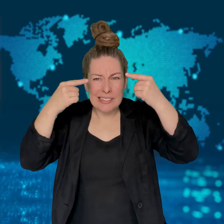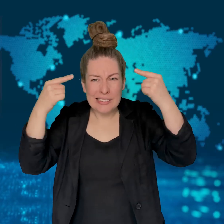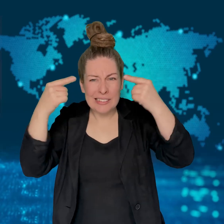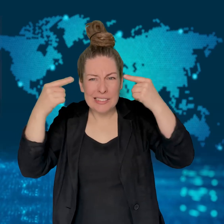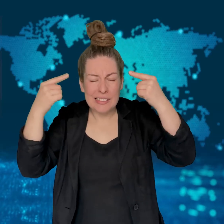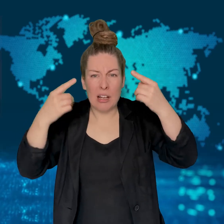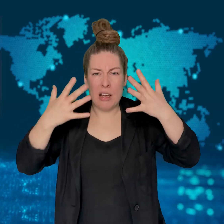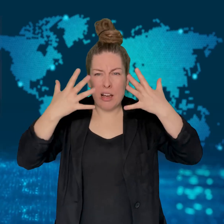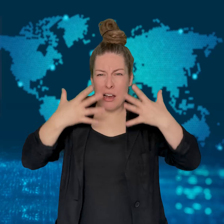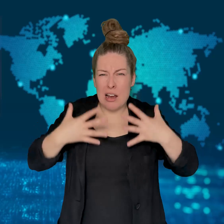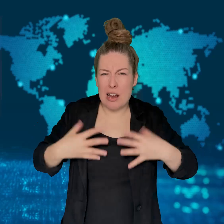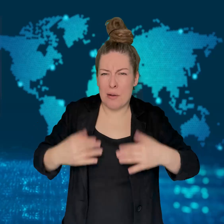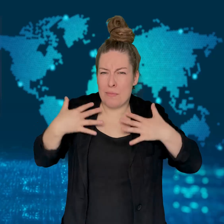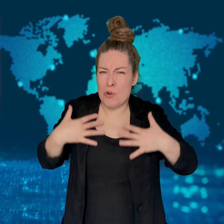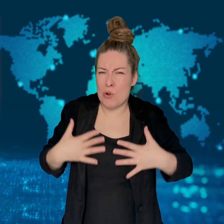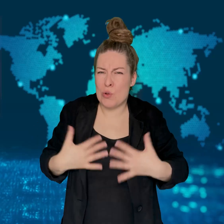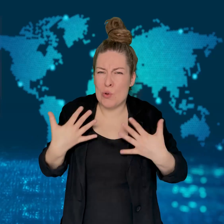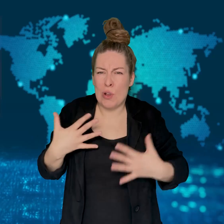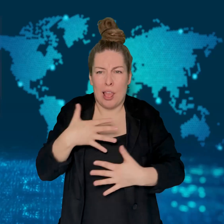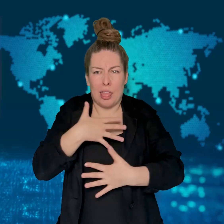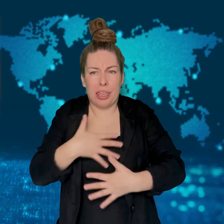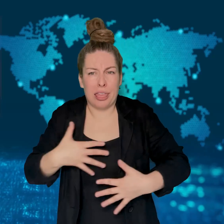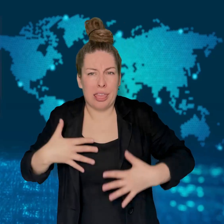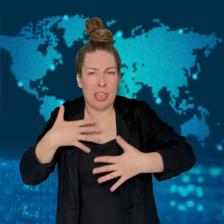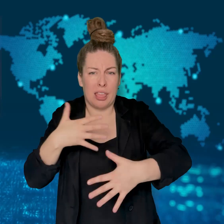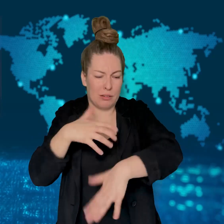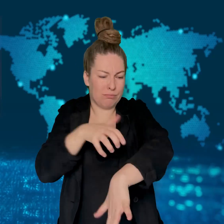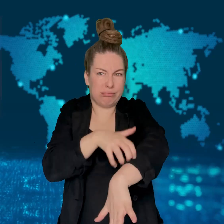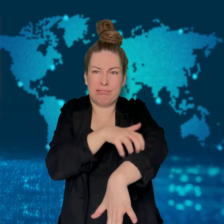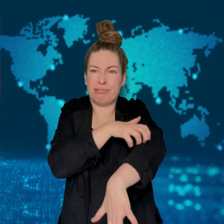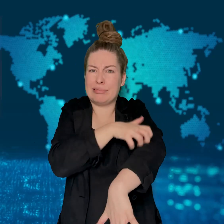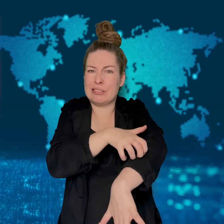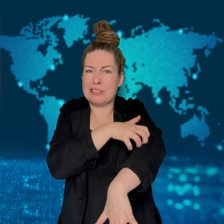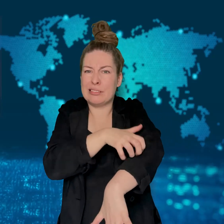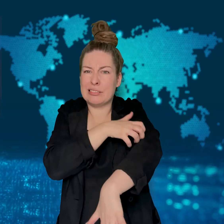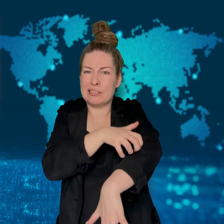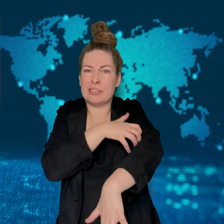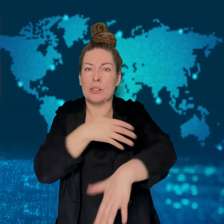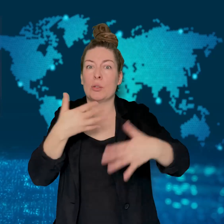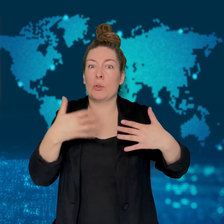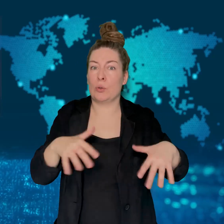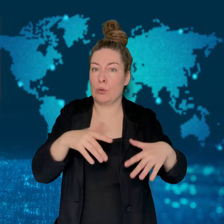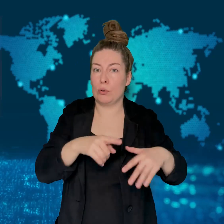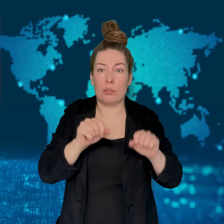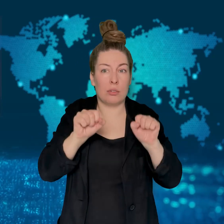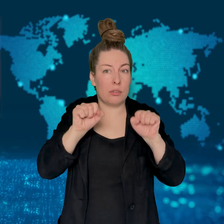It brings body aches, nausea, and a rash.